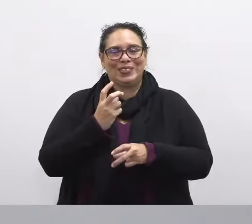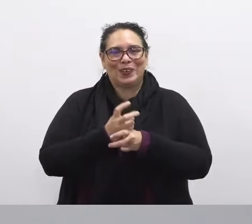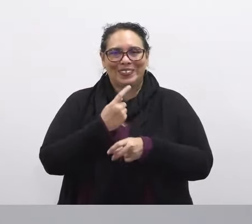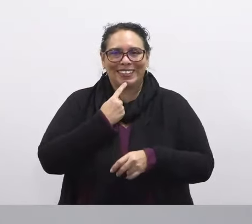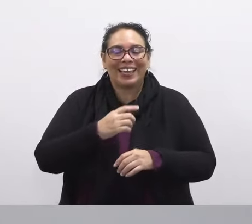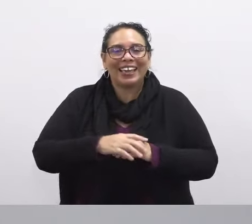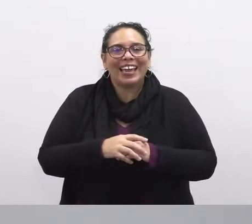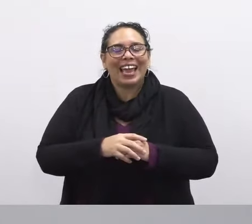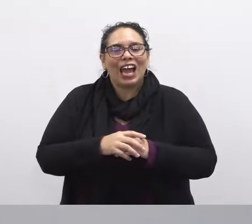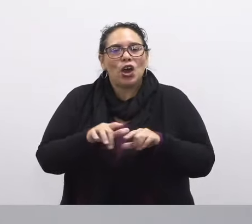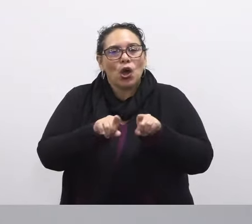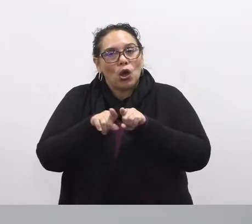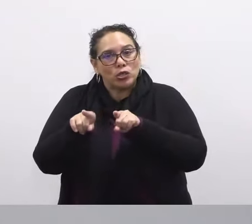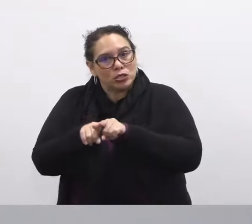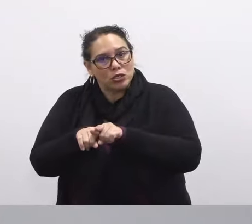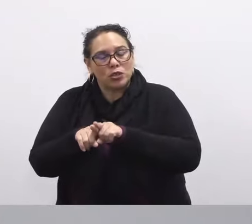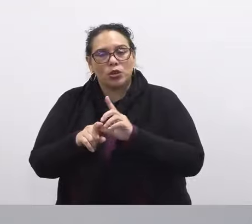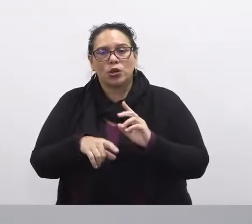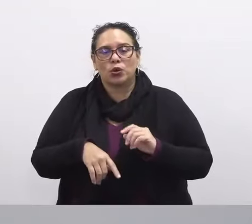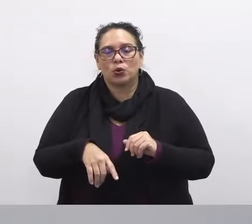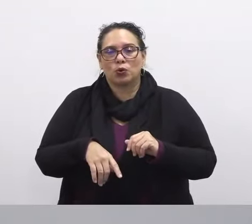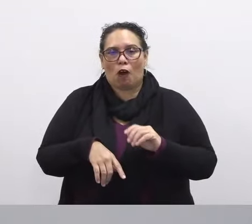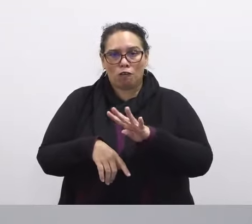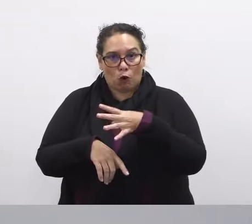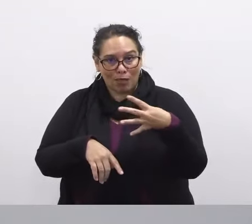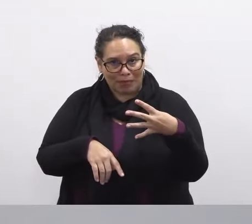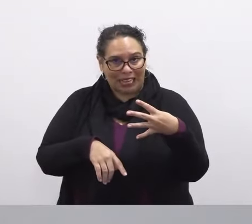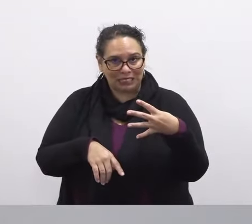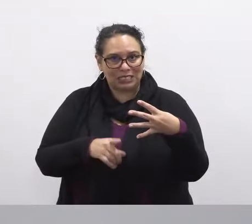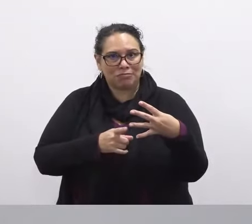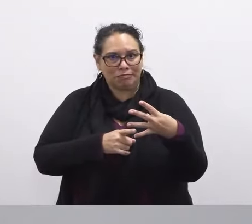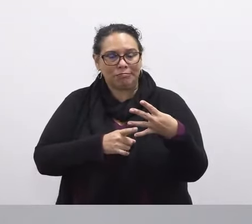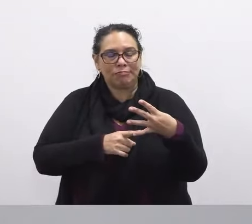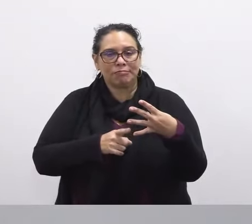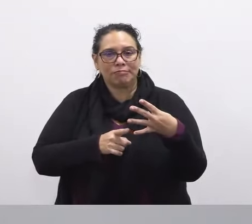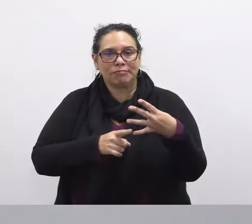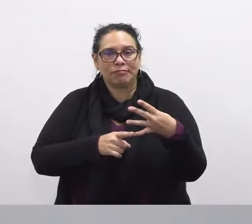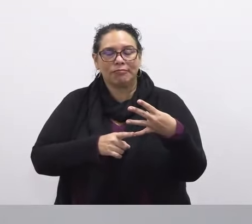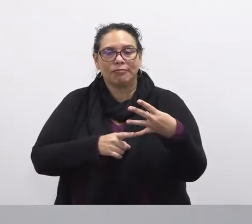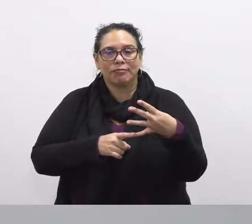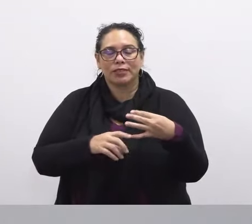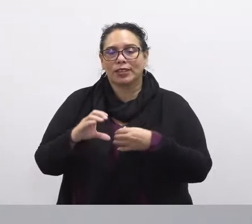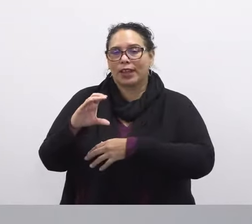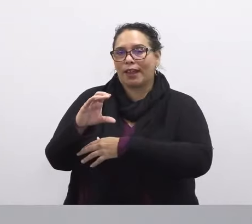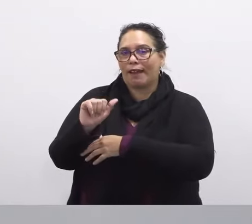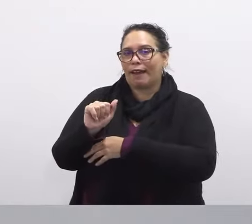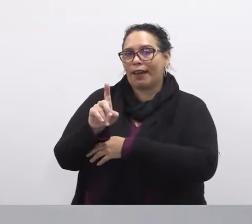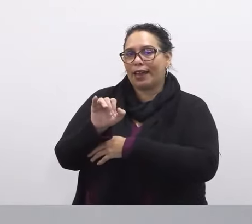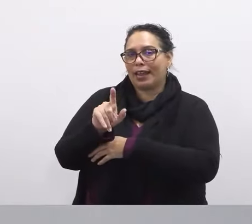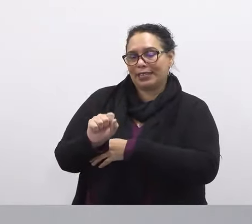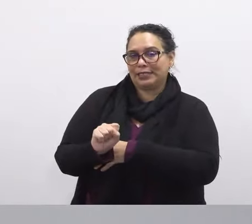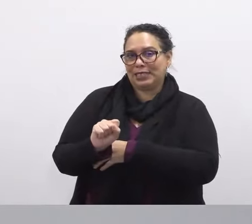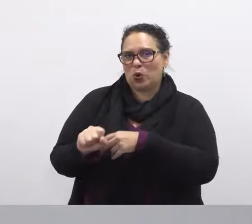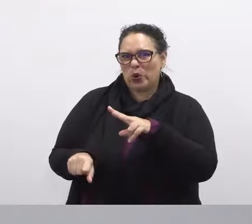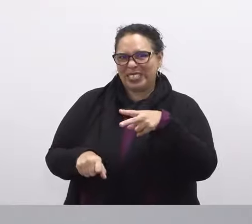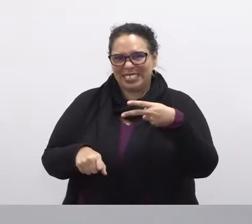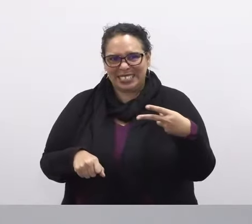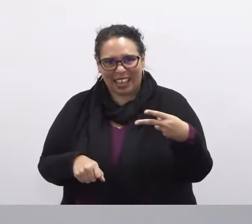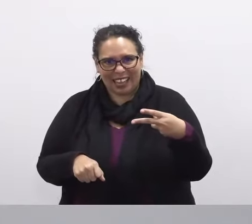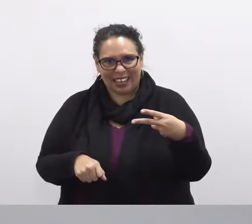In addition to fourth place overall, the cadets placed second overall in athletics,